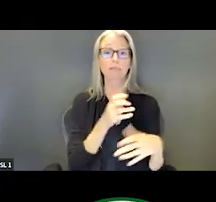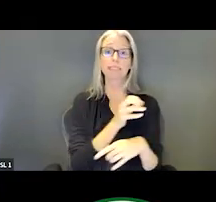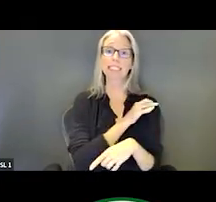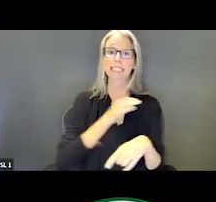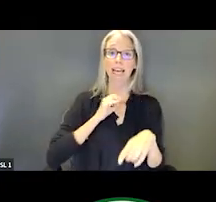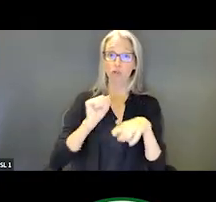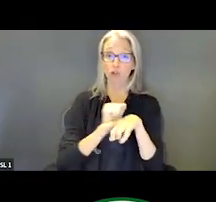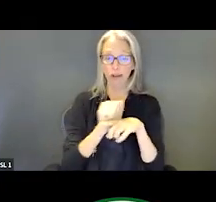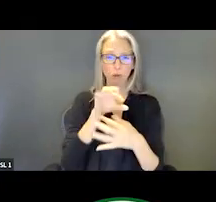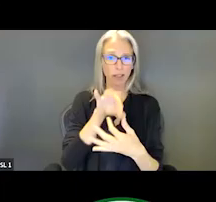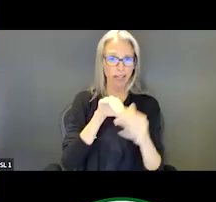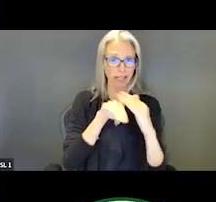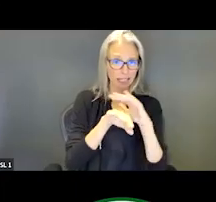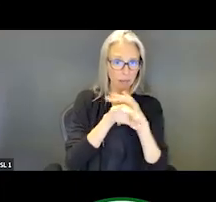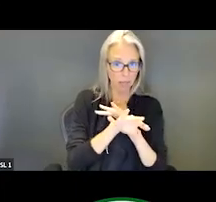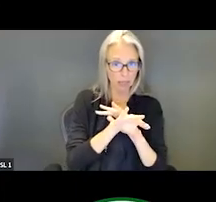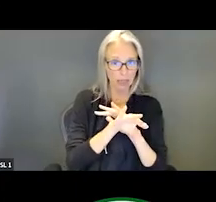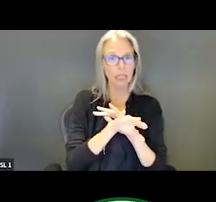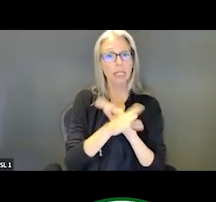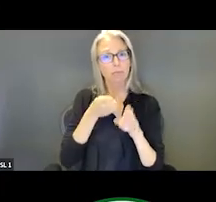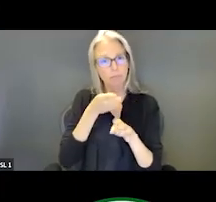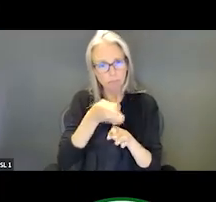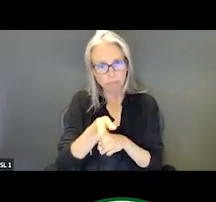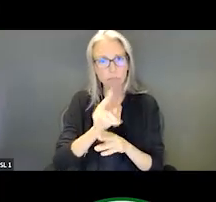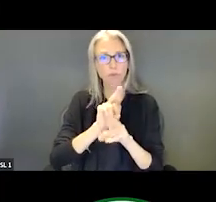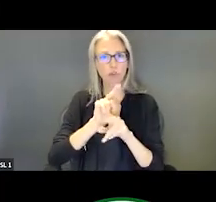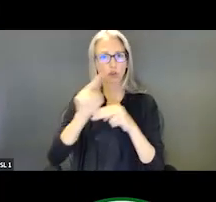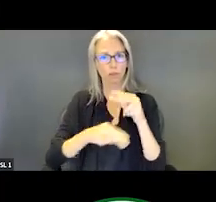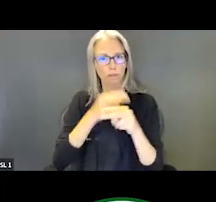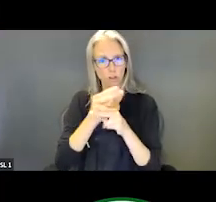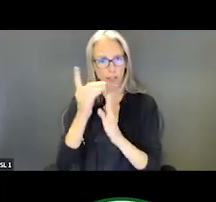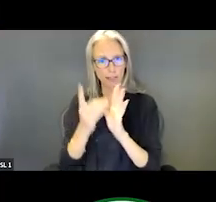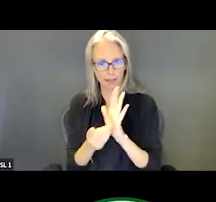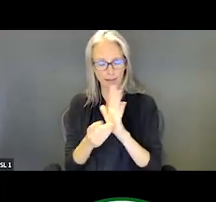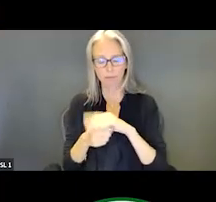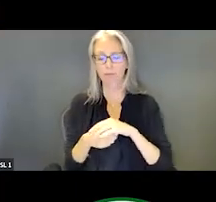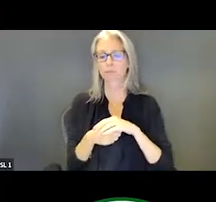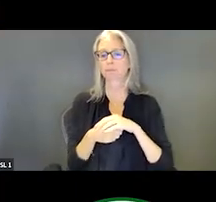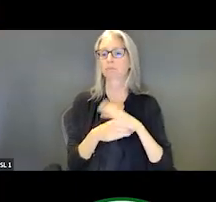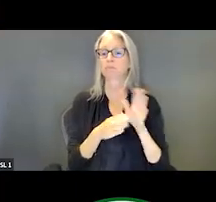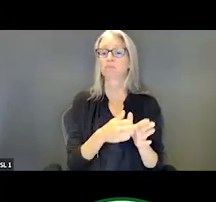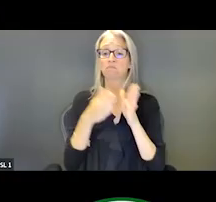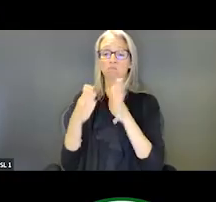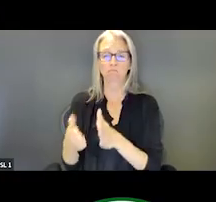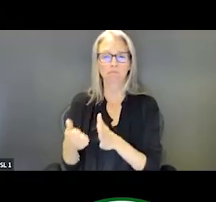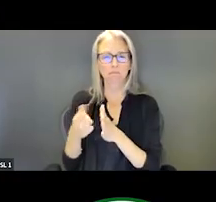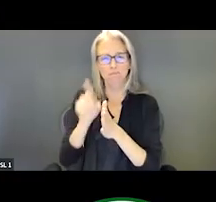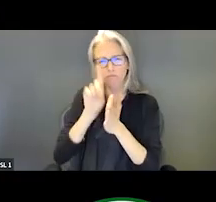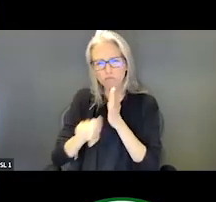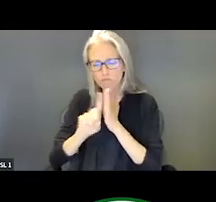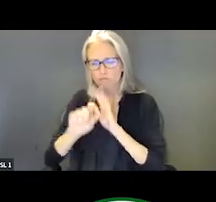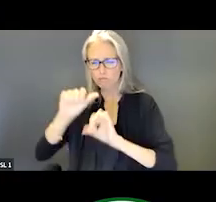us straight in the face and asked a simple question.